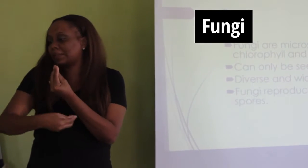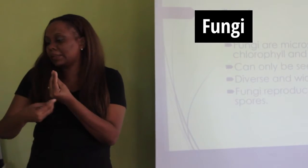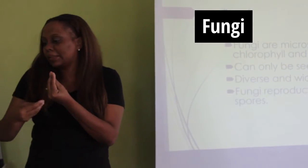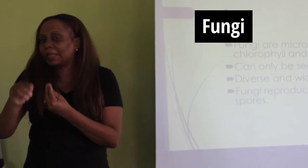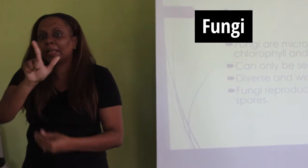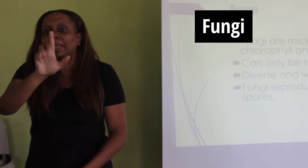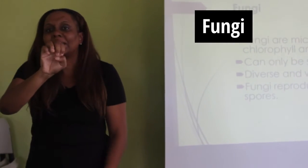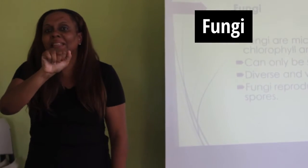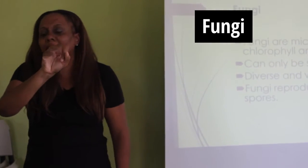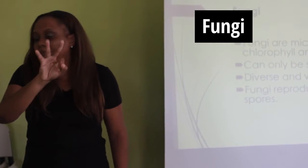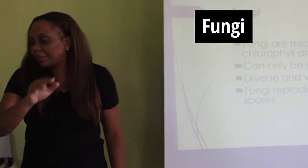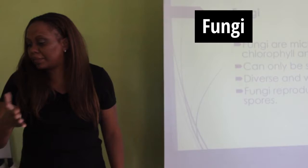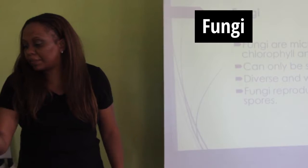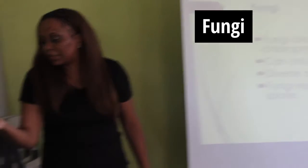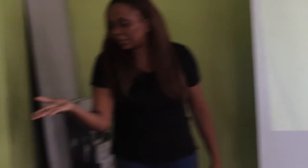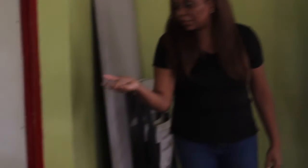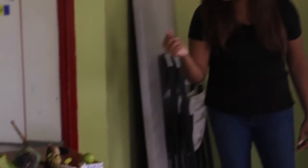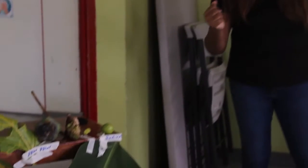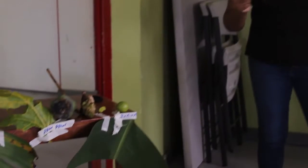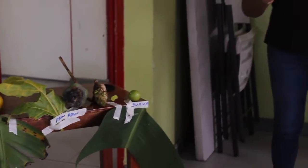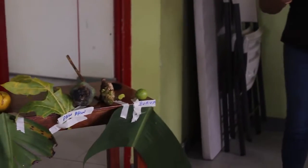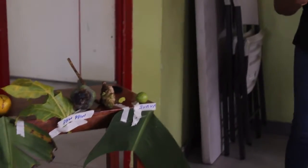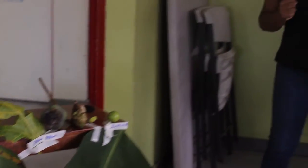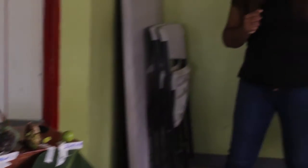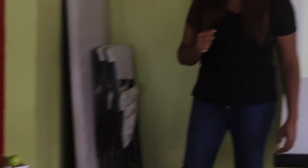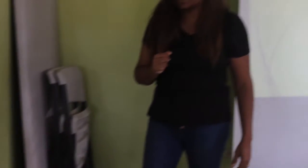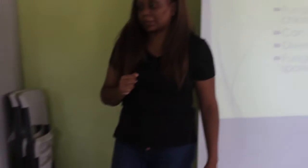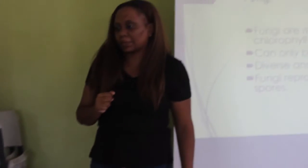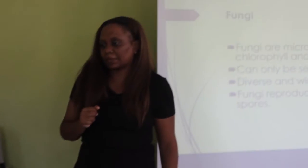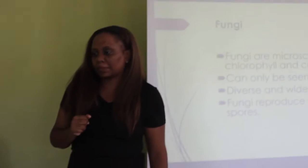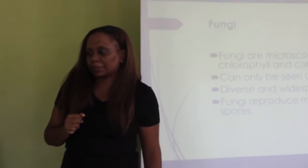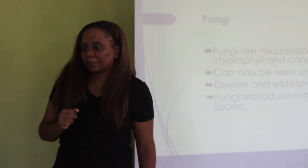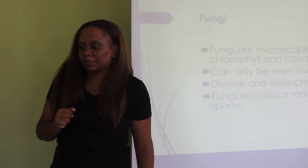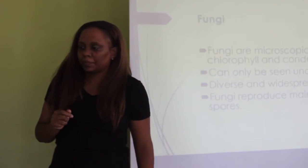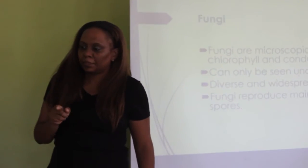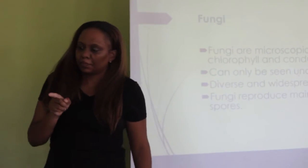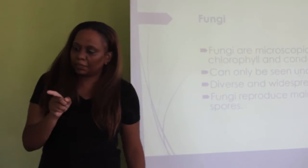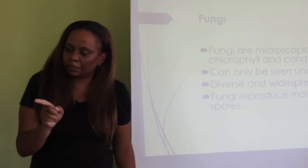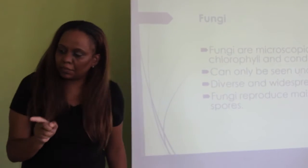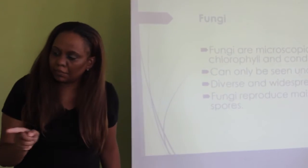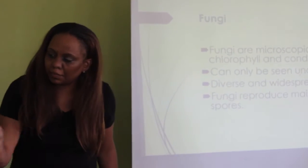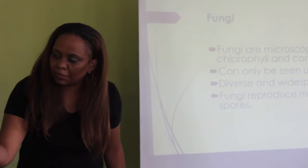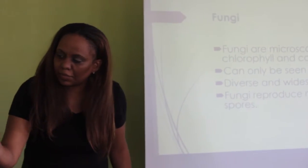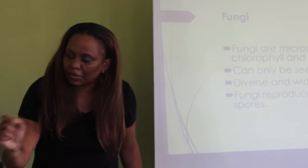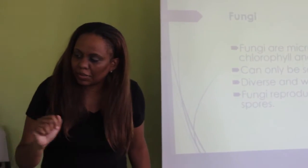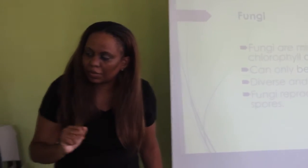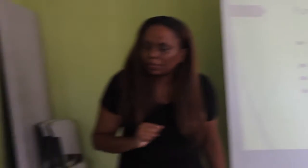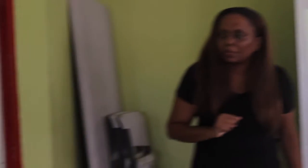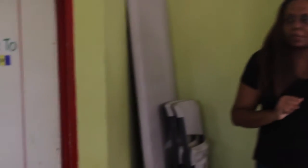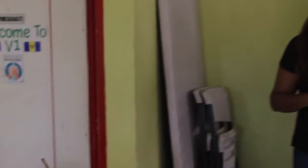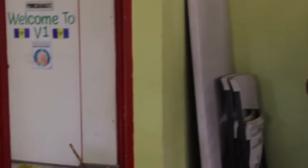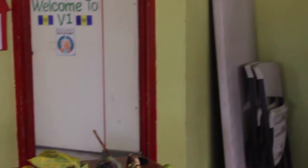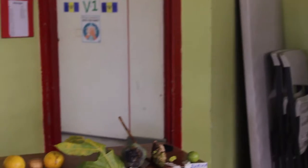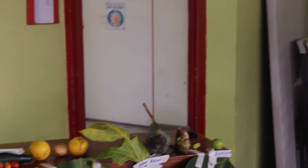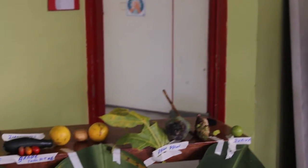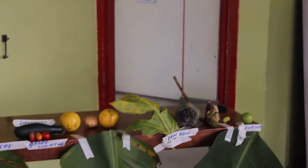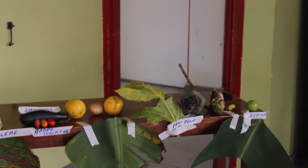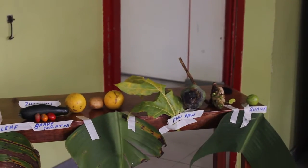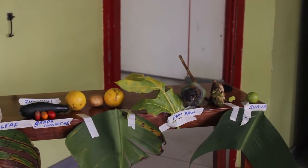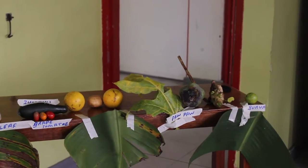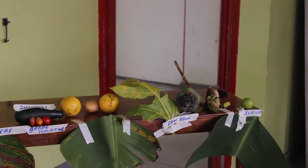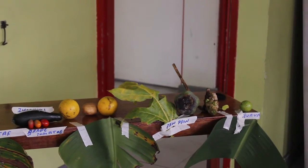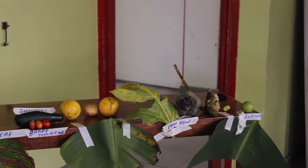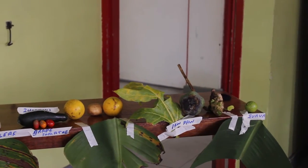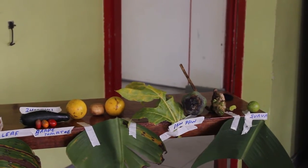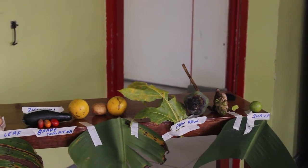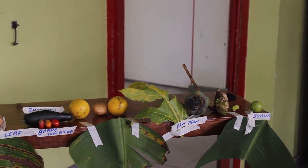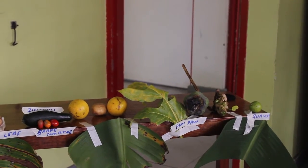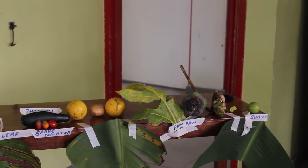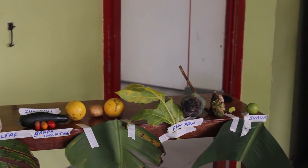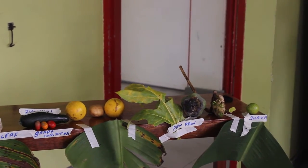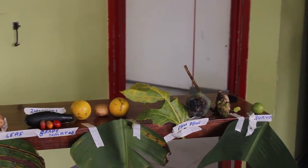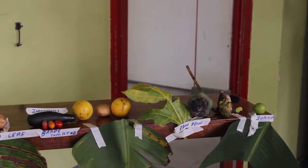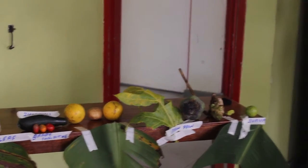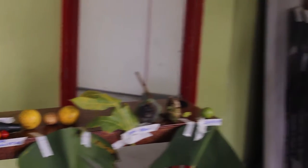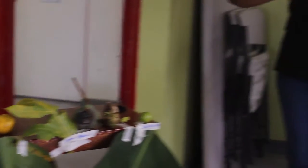is showing fungal effect the the green banana leaf on the piece of leaf on the right that is the